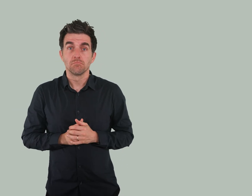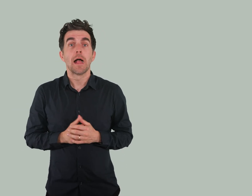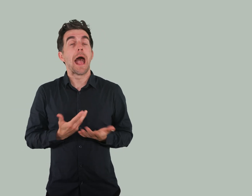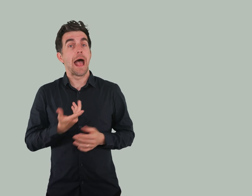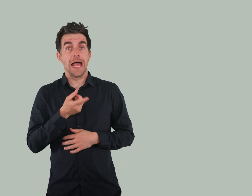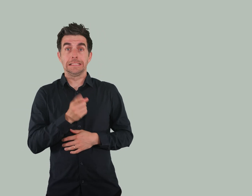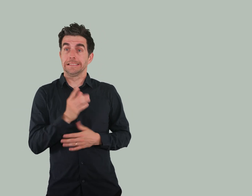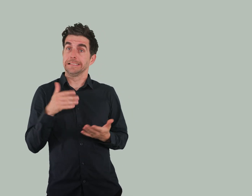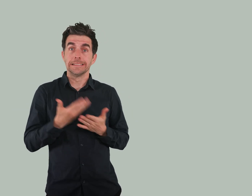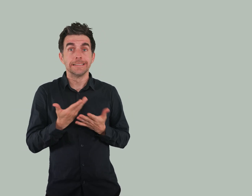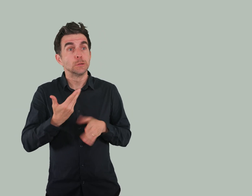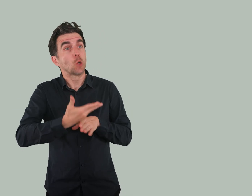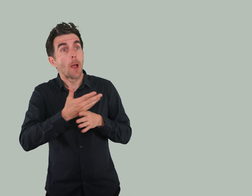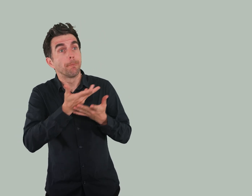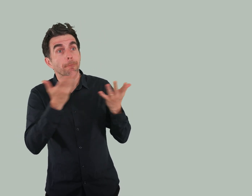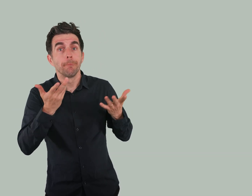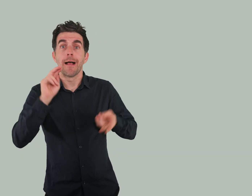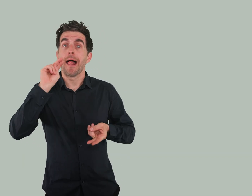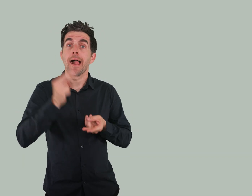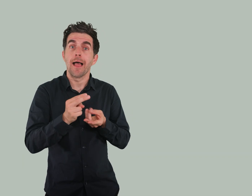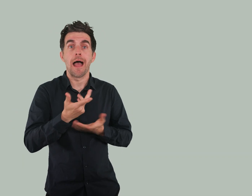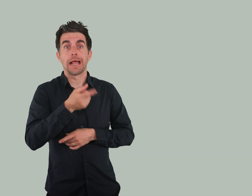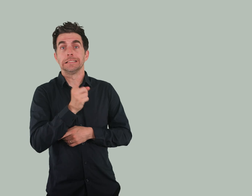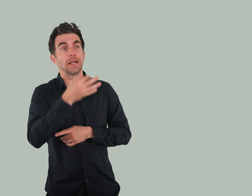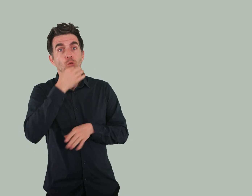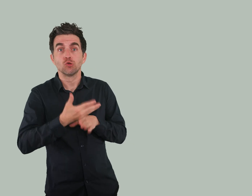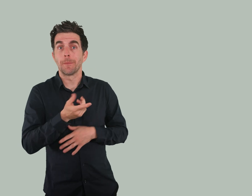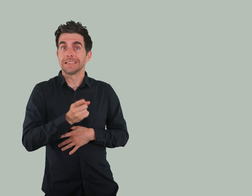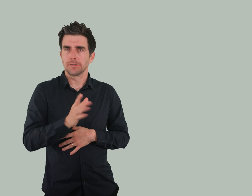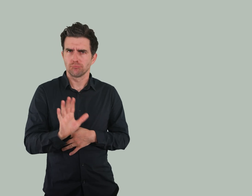This is not simply a story of fewer jobs overall.